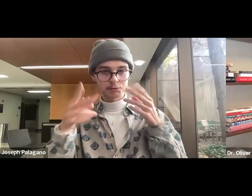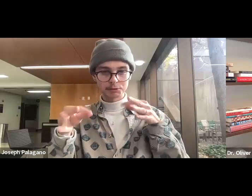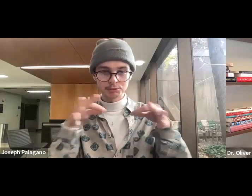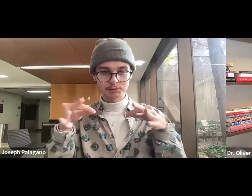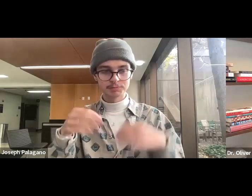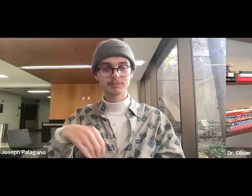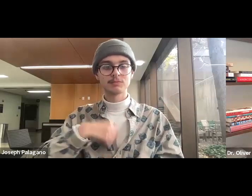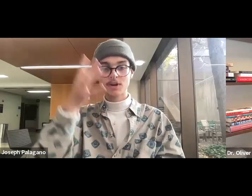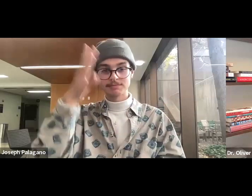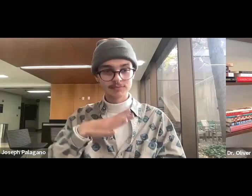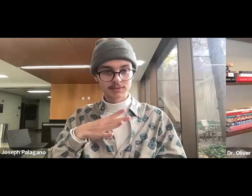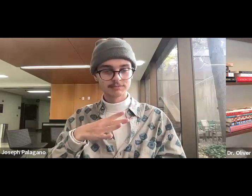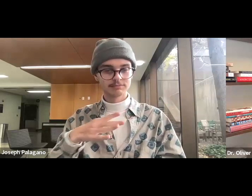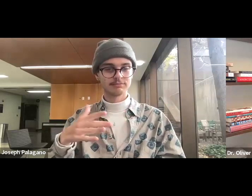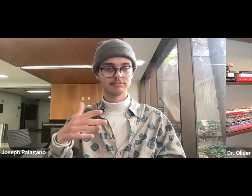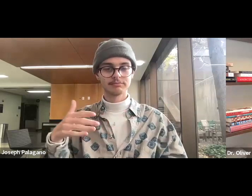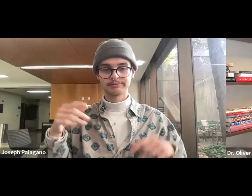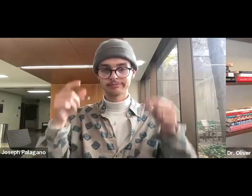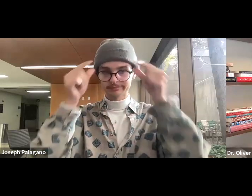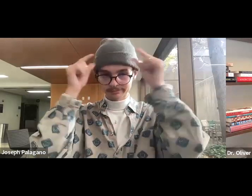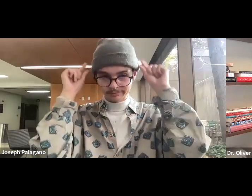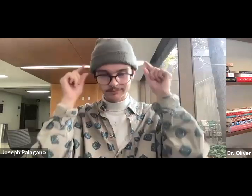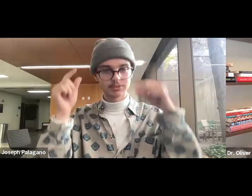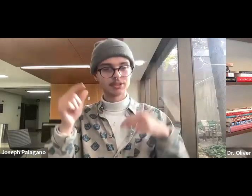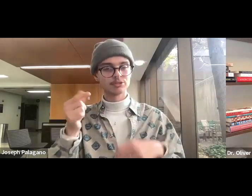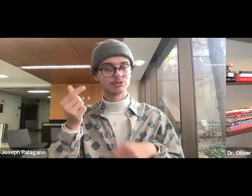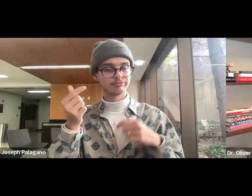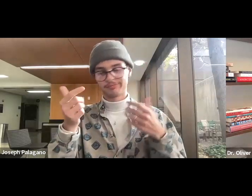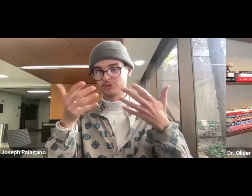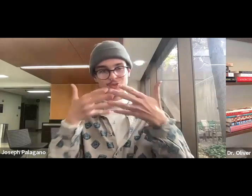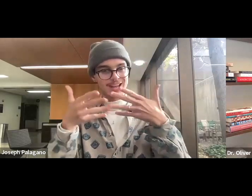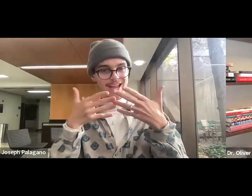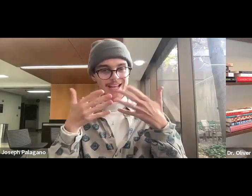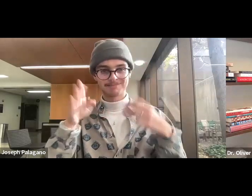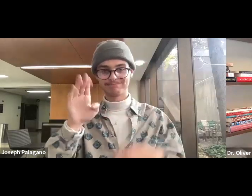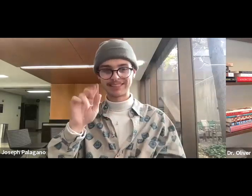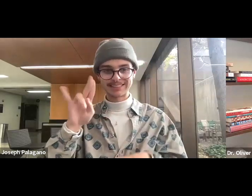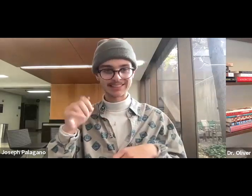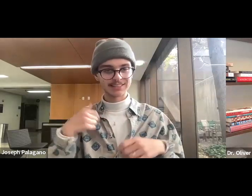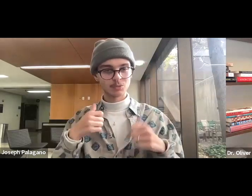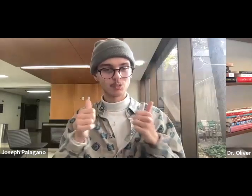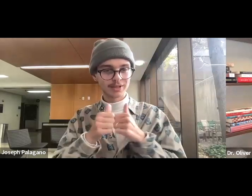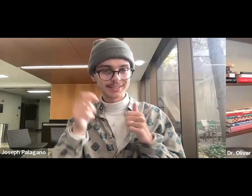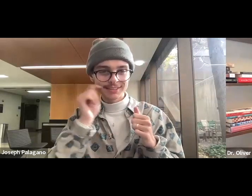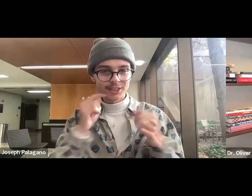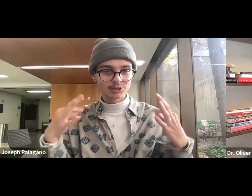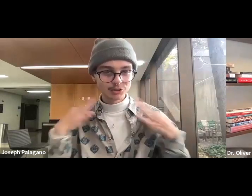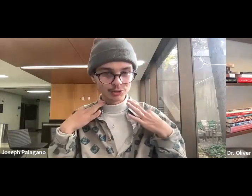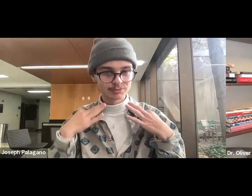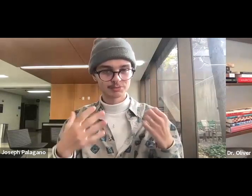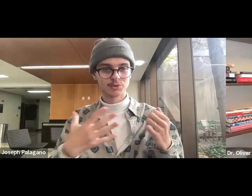everyone. I'm Joseph Polagano. I'm a white man with a beanie.